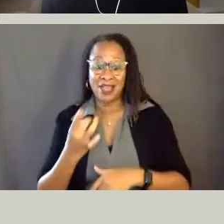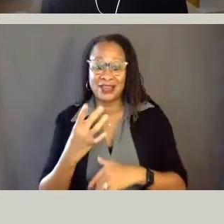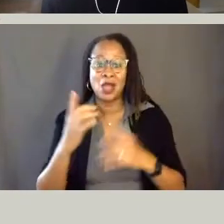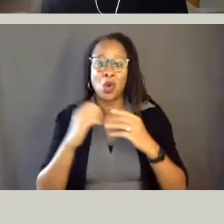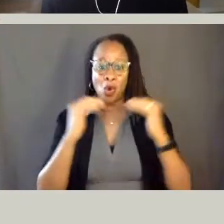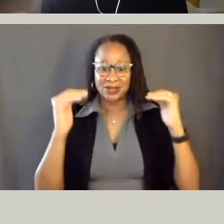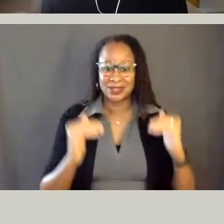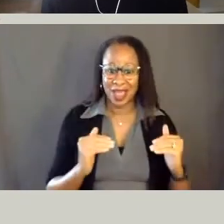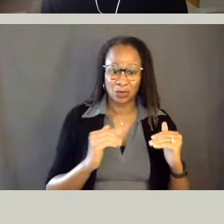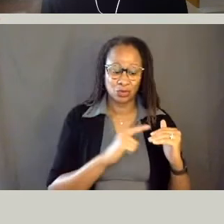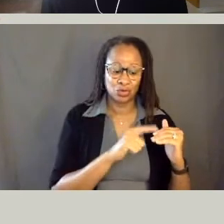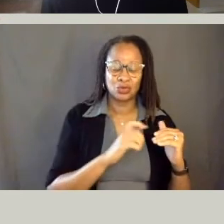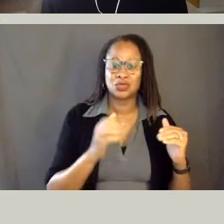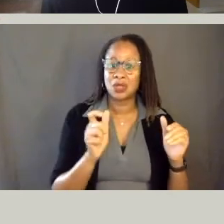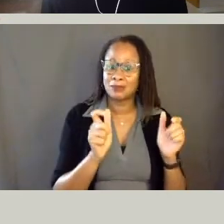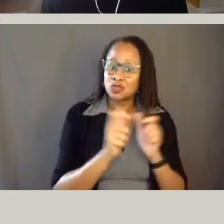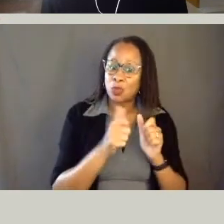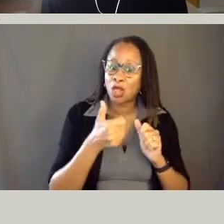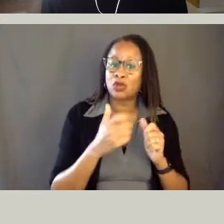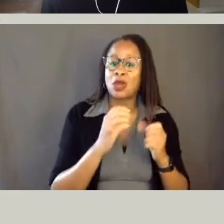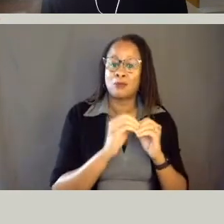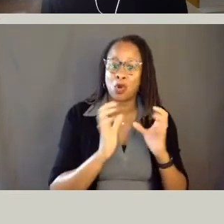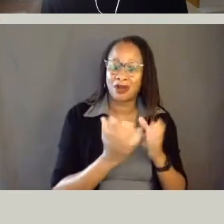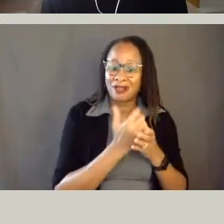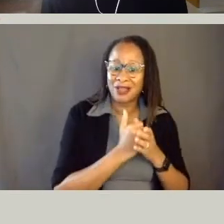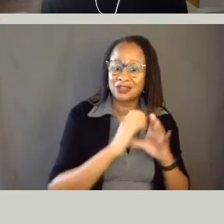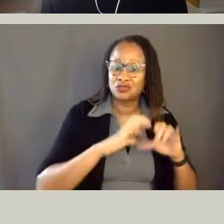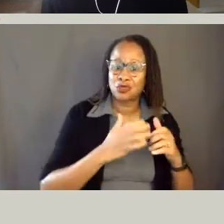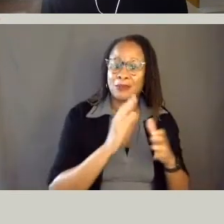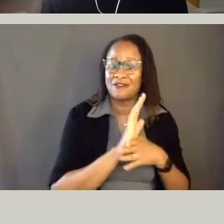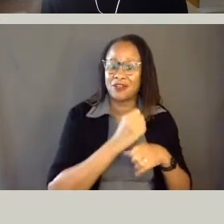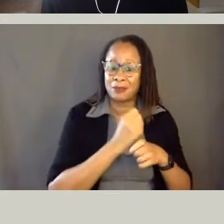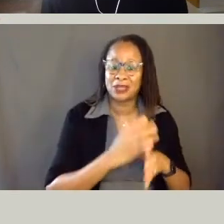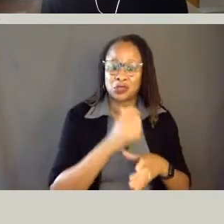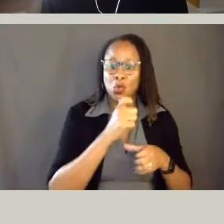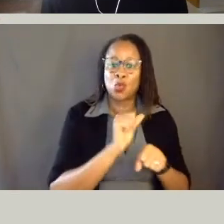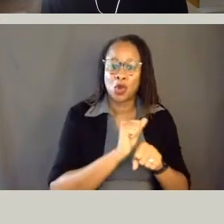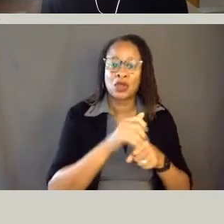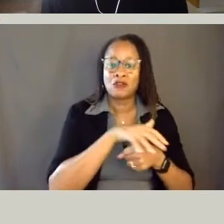to some of the other smaller, you know collective groups of filmmakers working regionally and nationally.